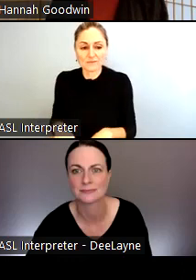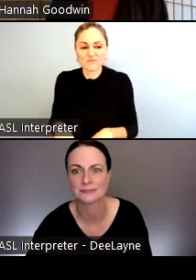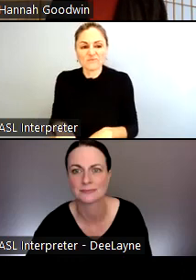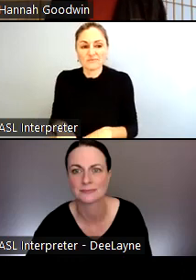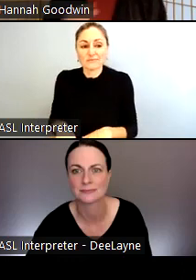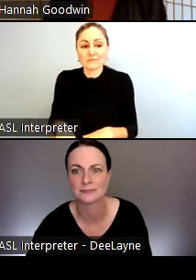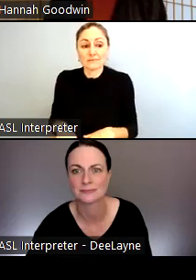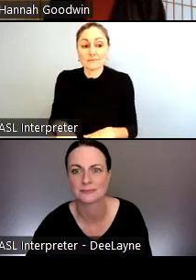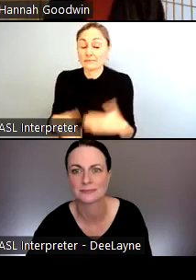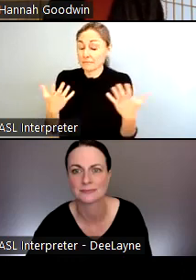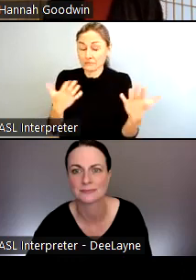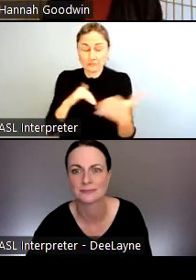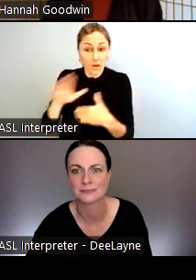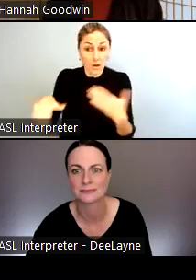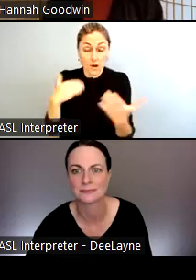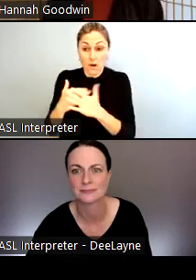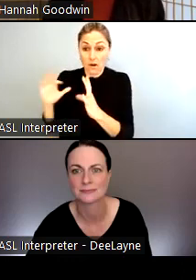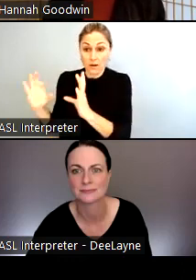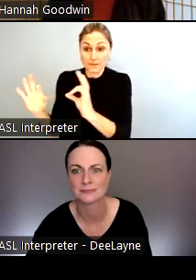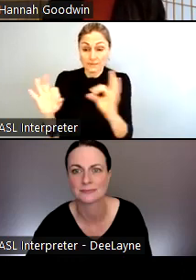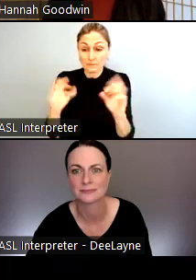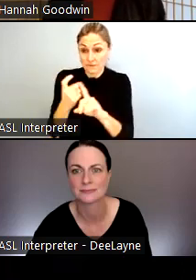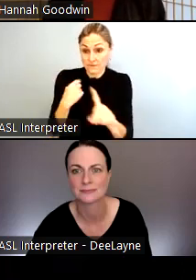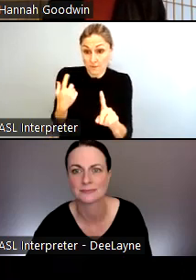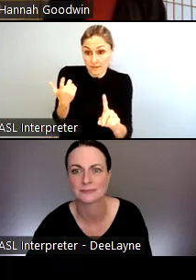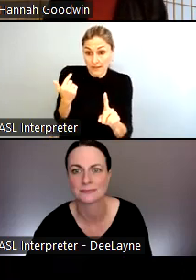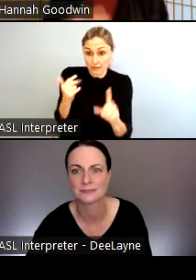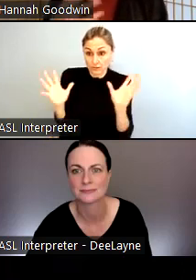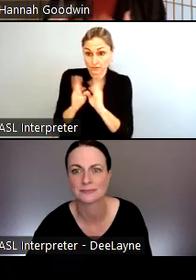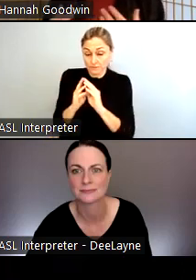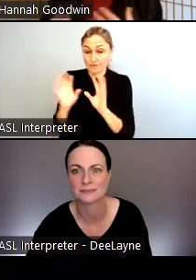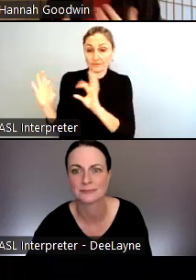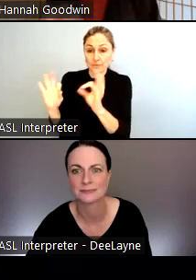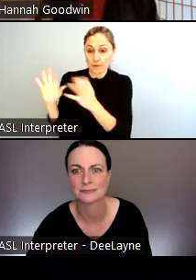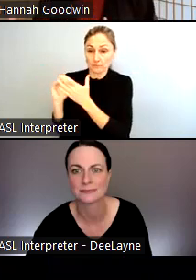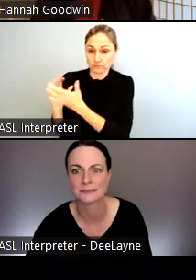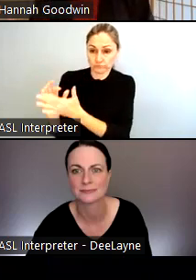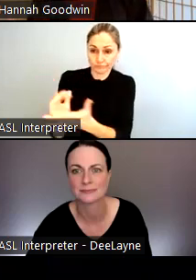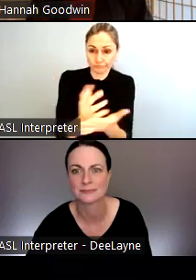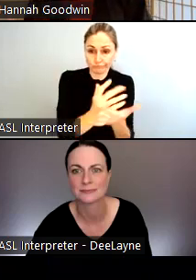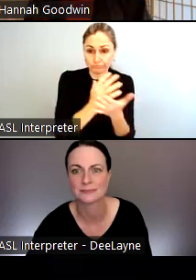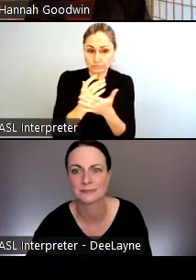We are taking all the feedback from last year, and we'll take some additional steps